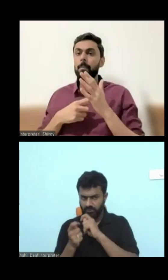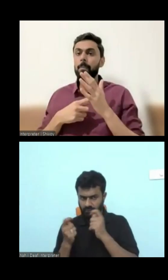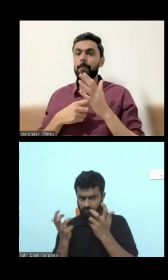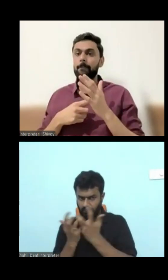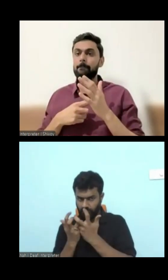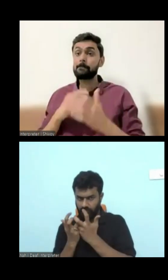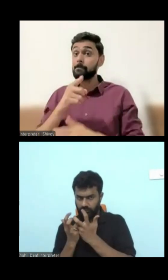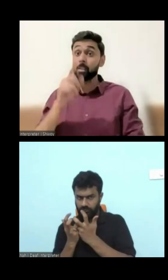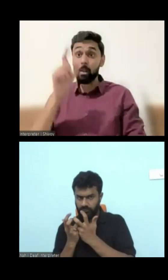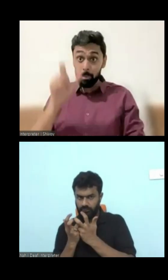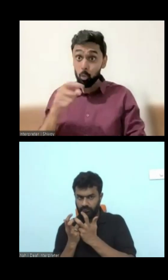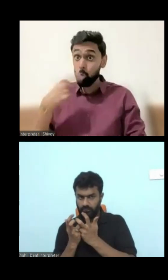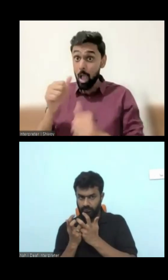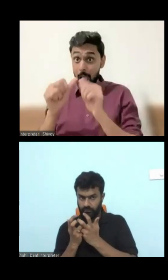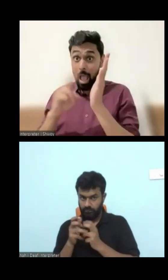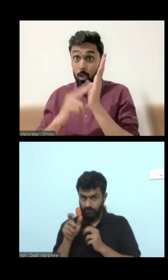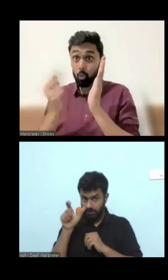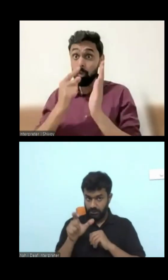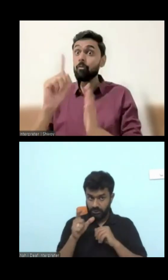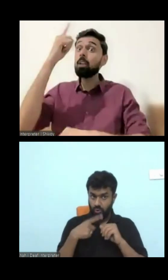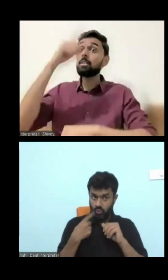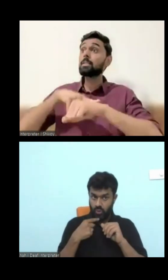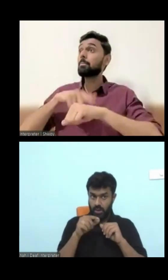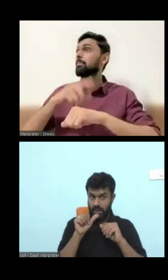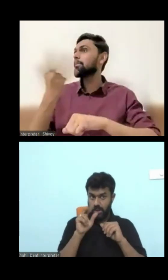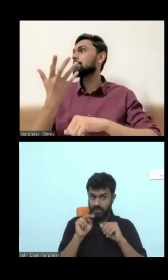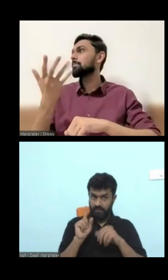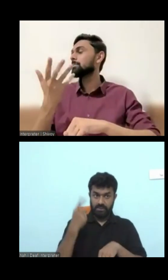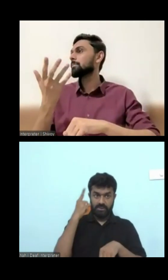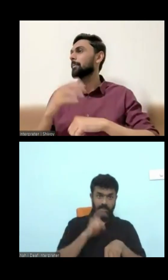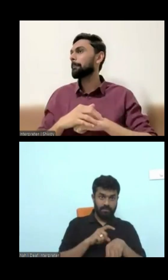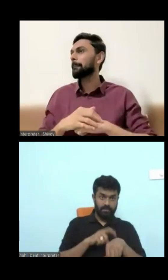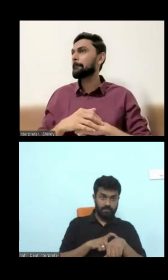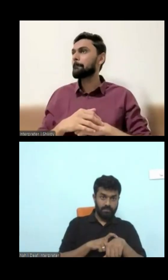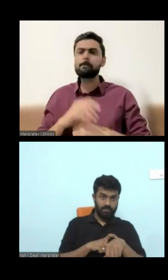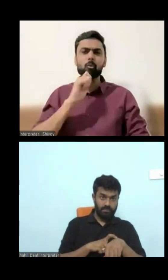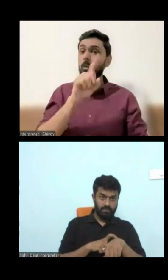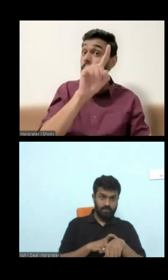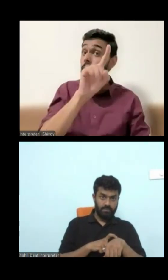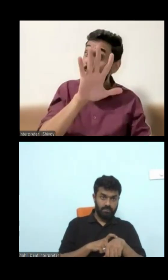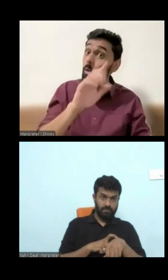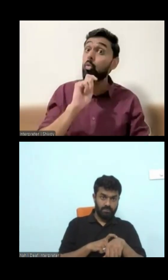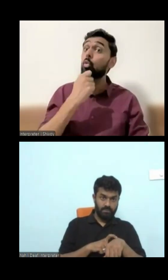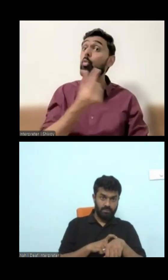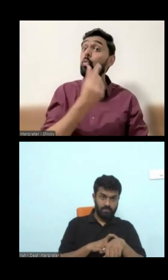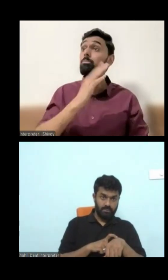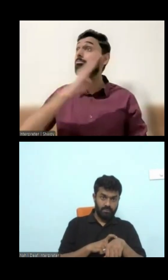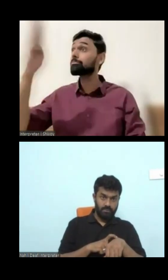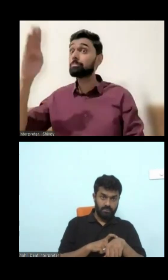And these are users ranging from as young as 15 years to as old as 55 to 60 years.